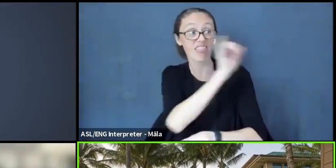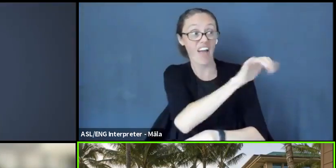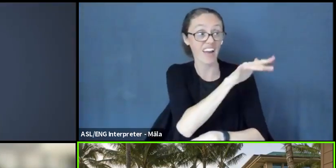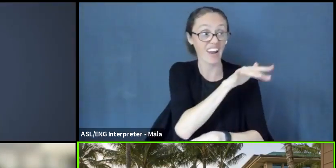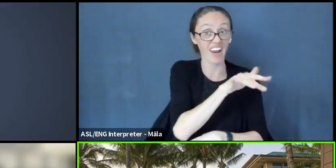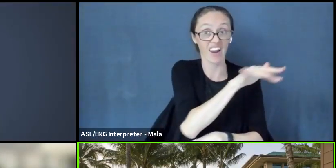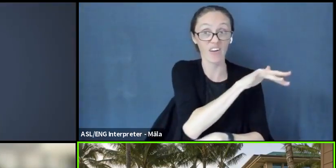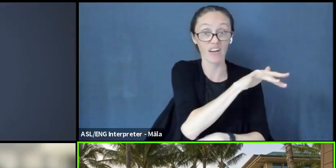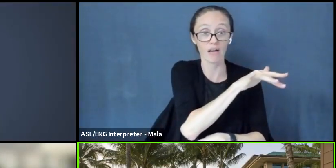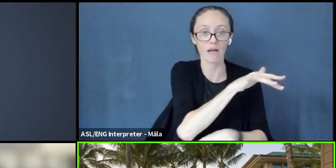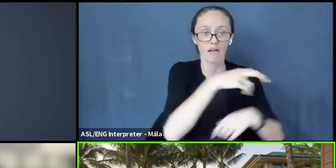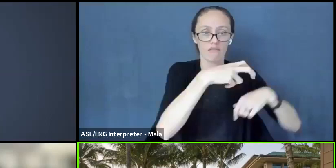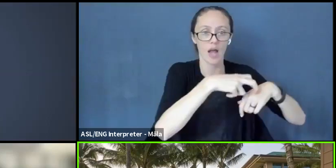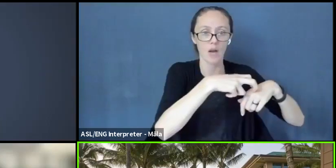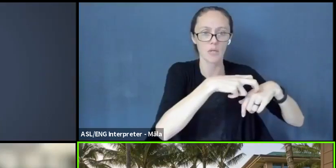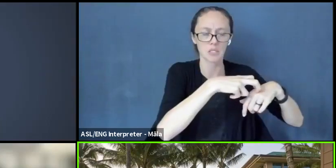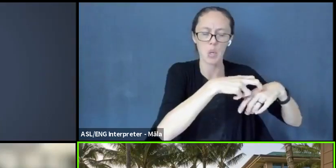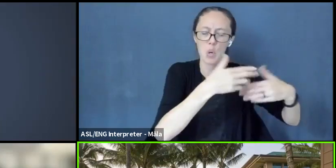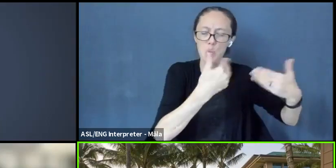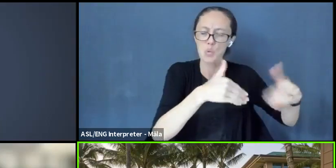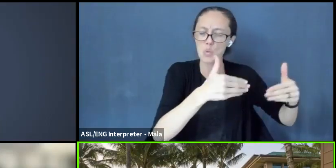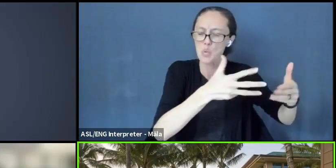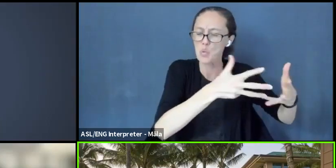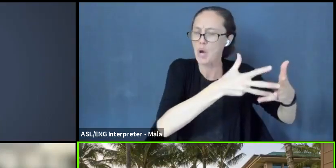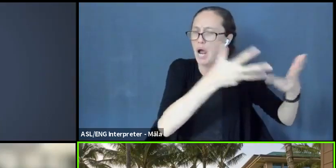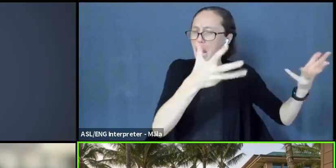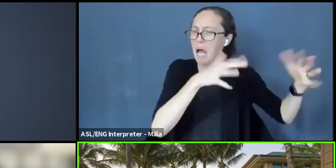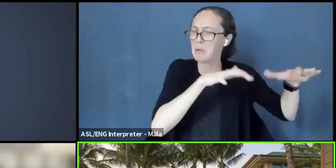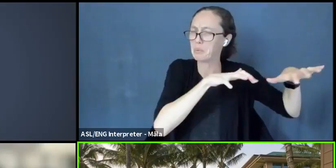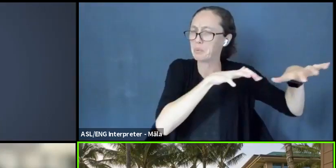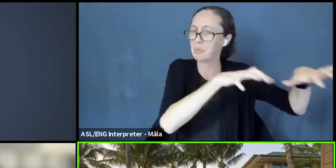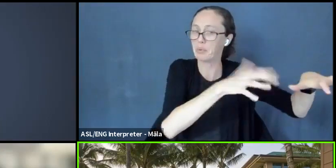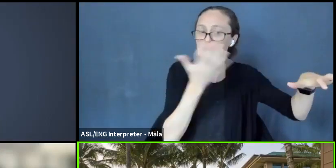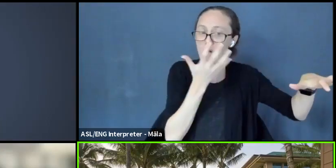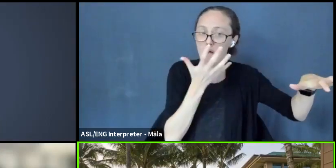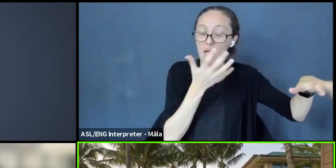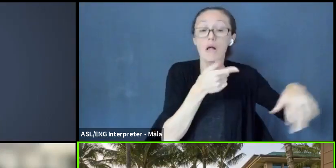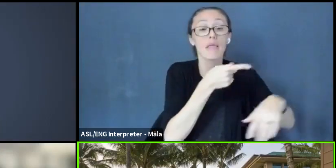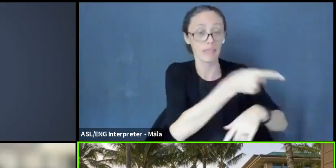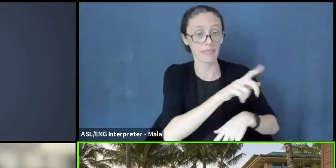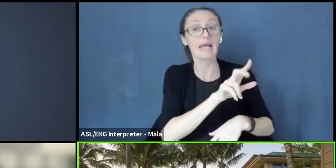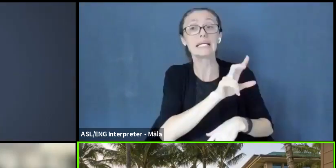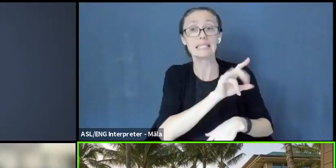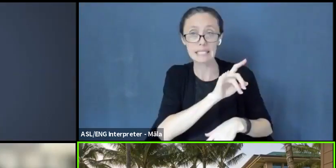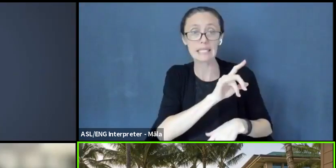And they did you know, Safe Travels, you know, testing and whatnot.